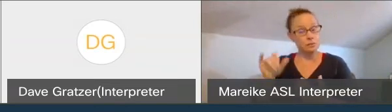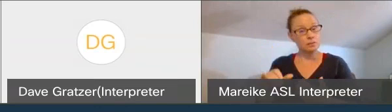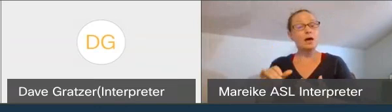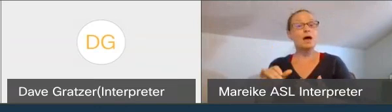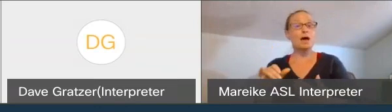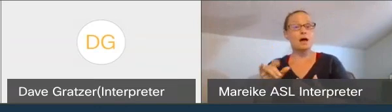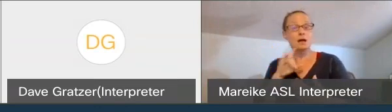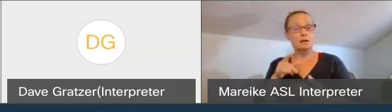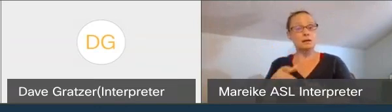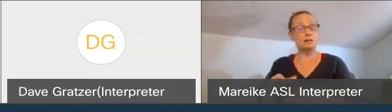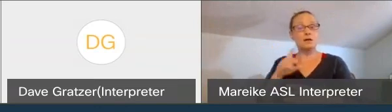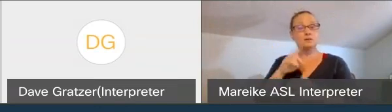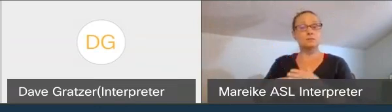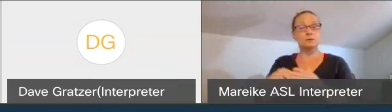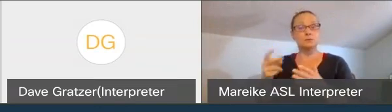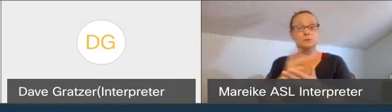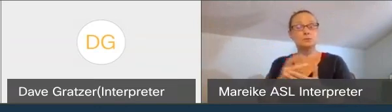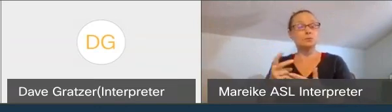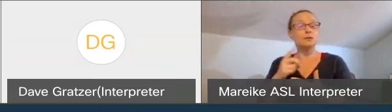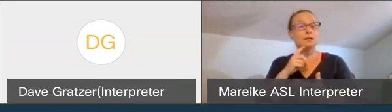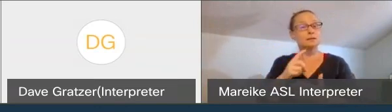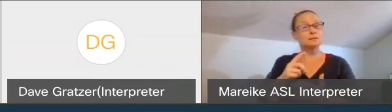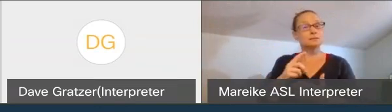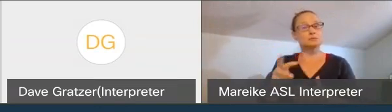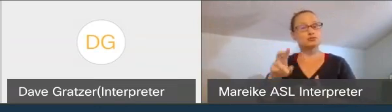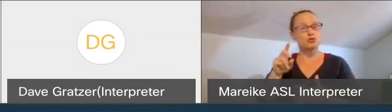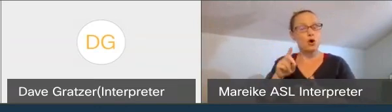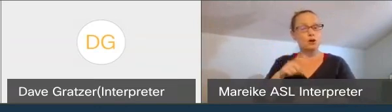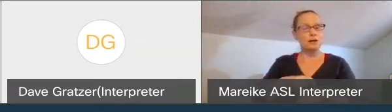up to two-week detox period while incarcerated or seven-day while in a treatment facility,